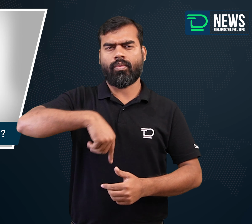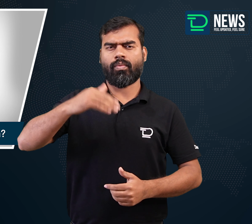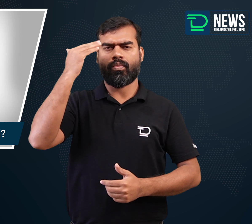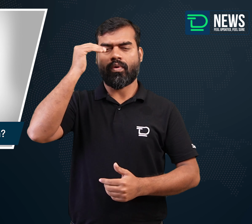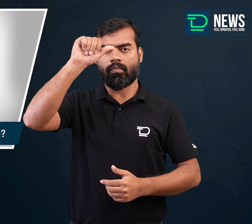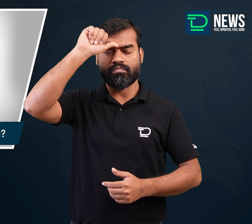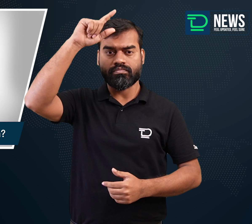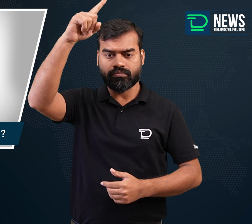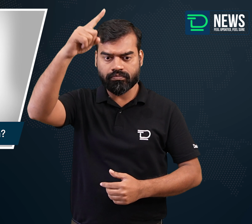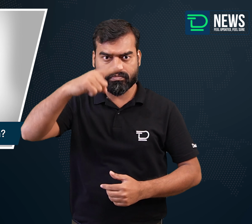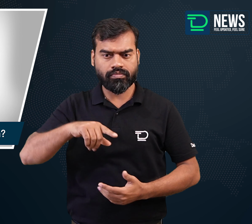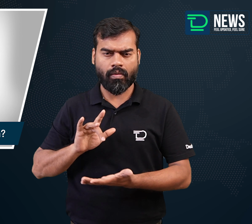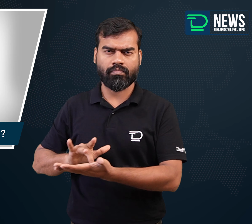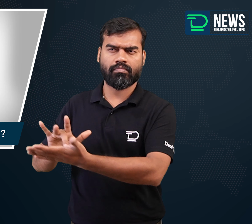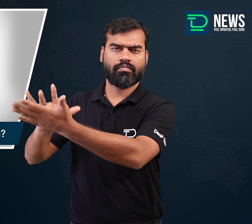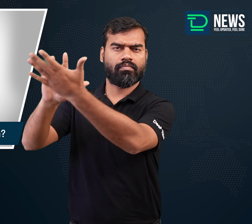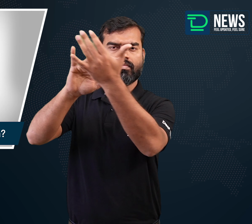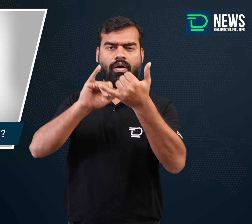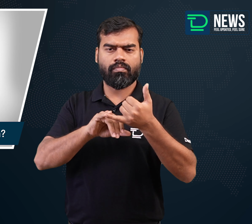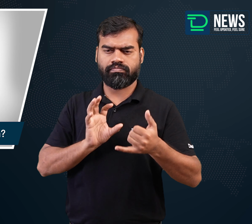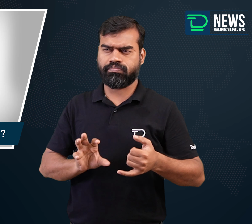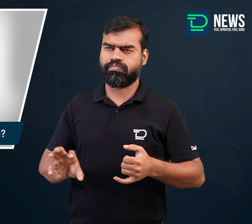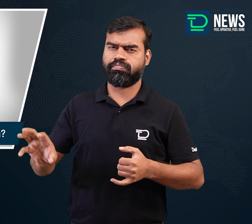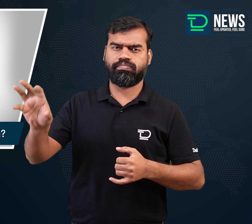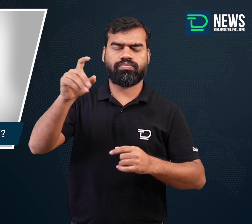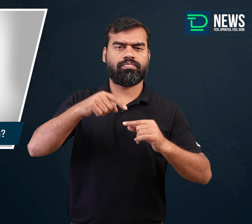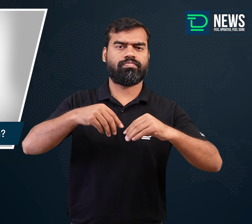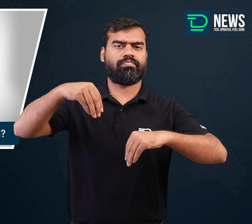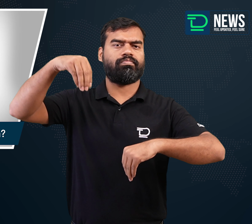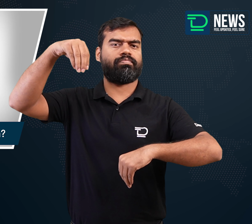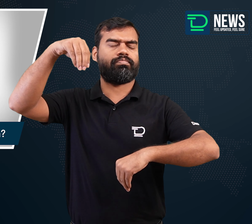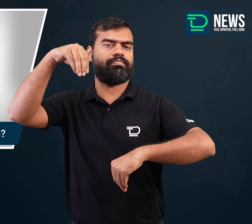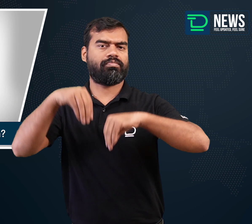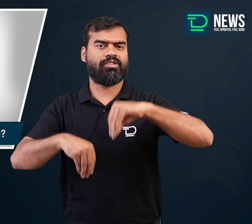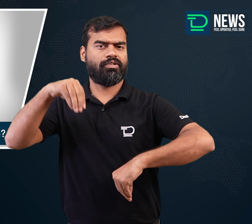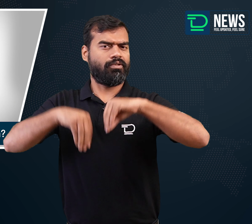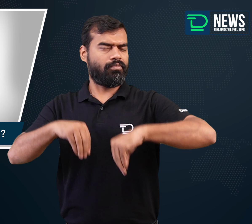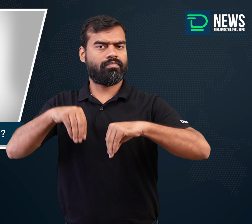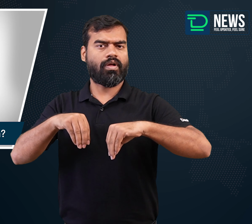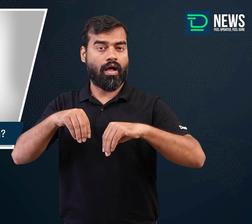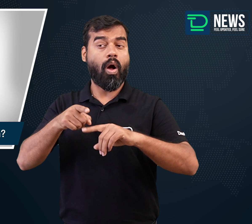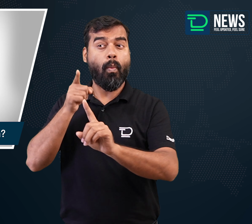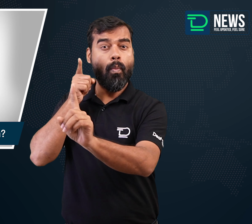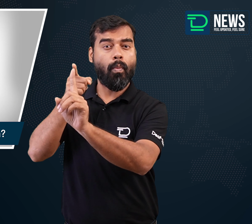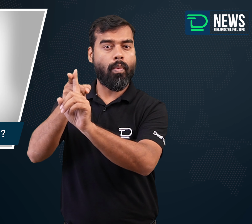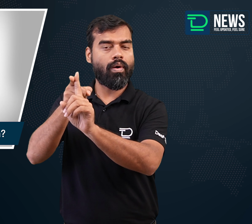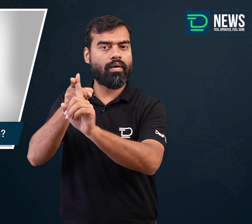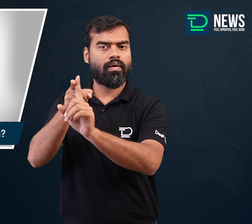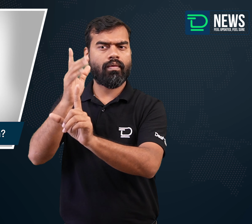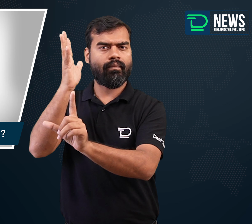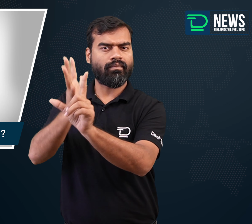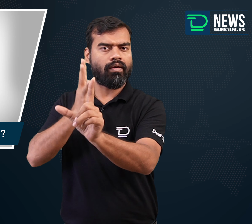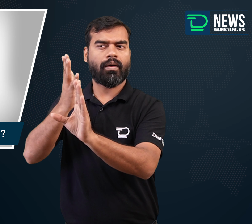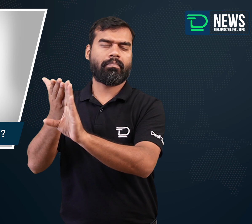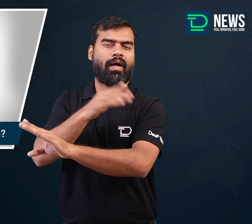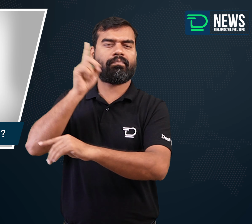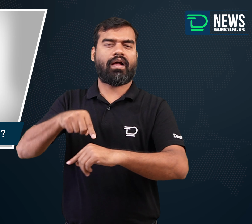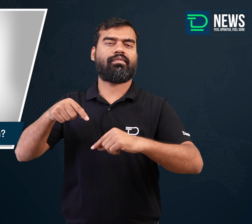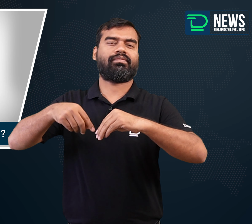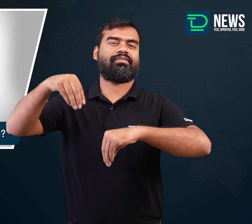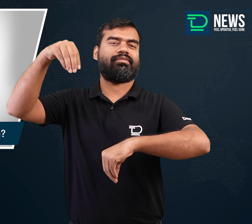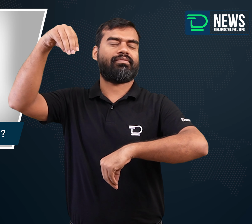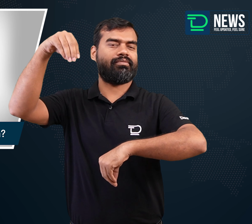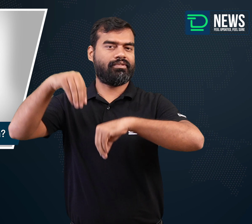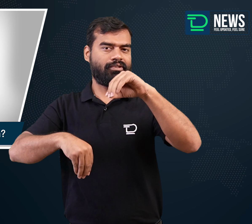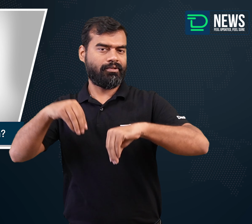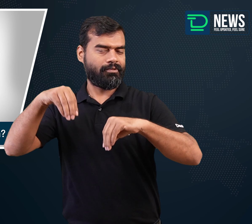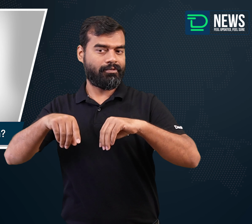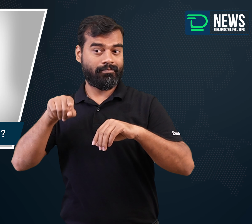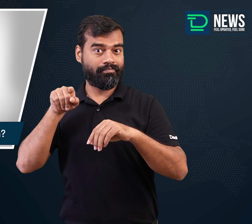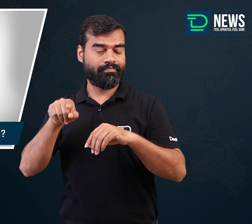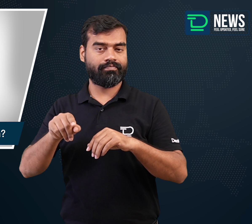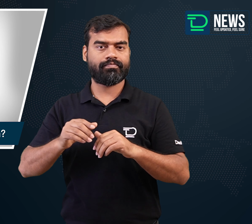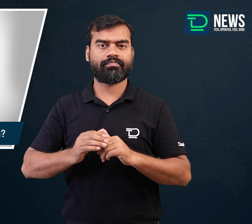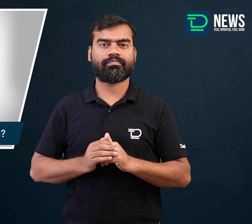We all know that in India, many states are having state elections that have to be held before 2023.